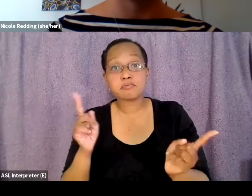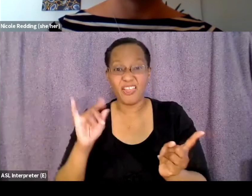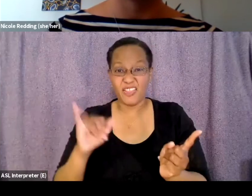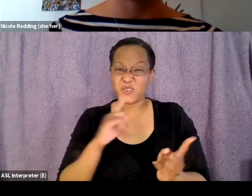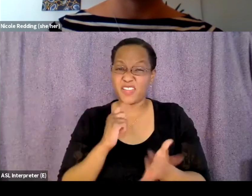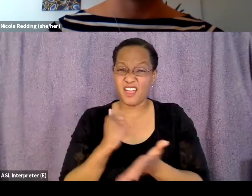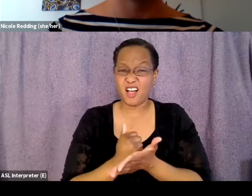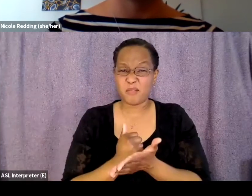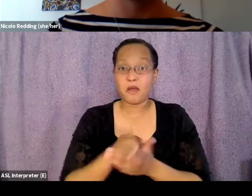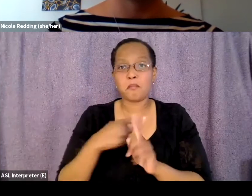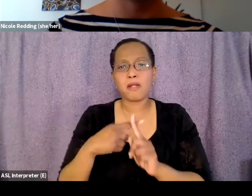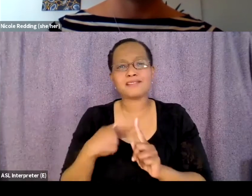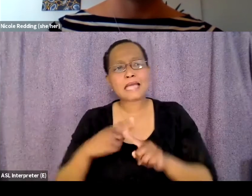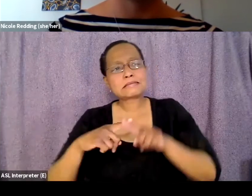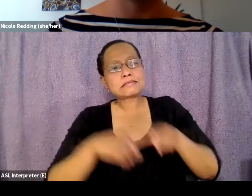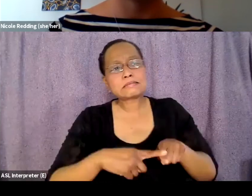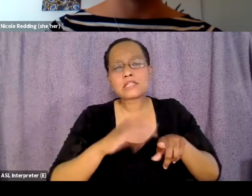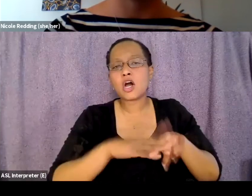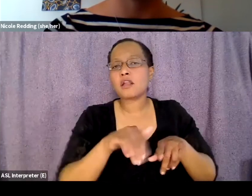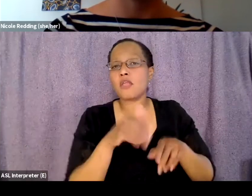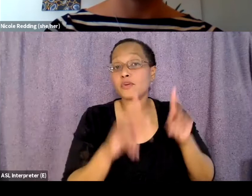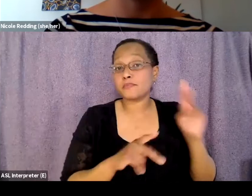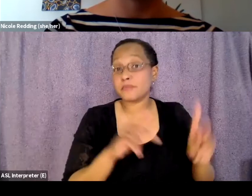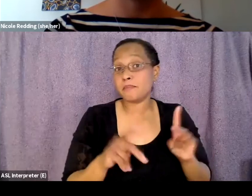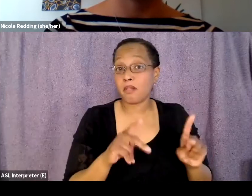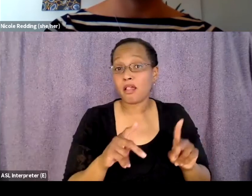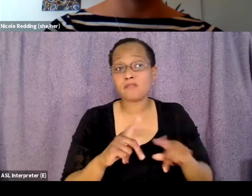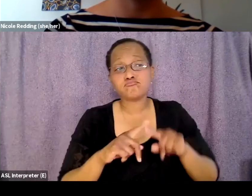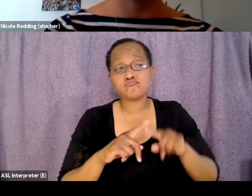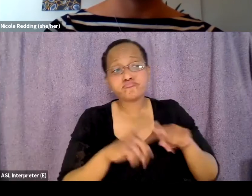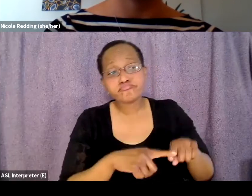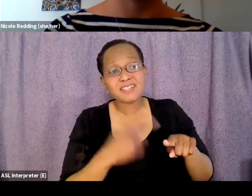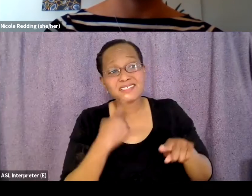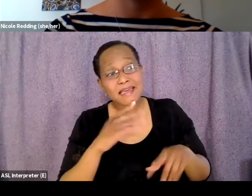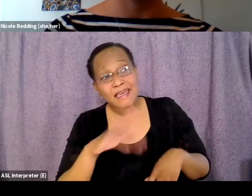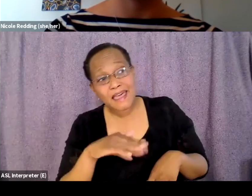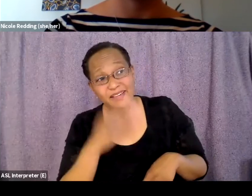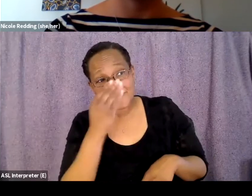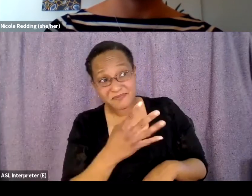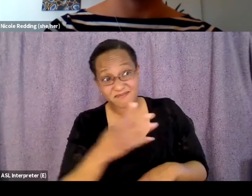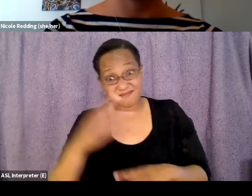Keah Brown: Being able to lean on other people and say hey this thing is happening to me